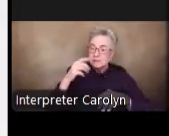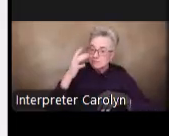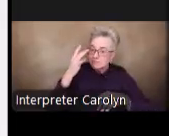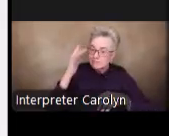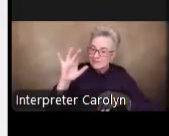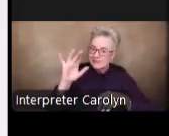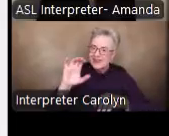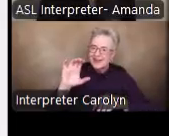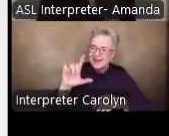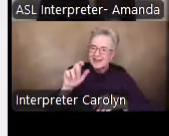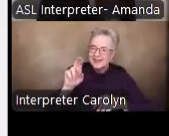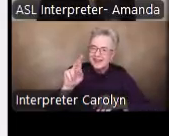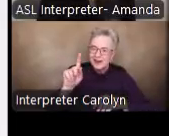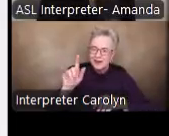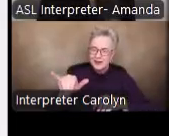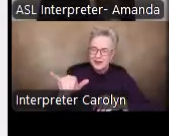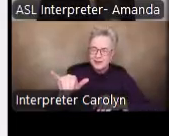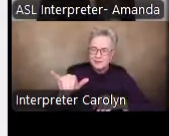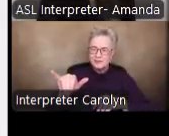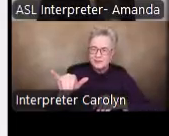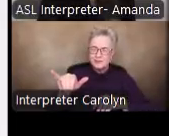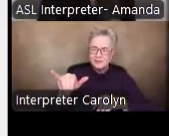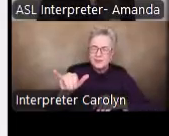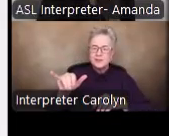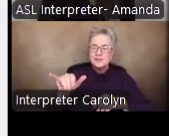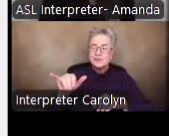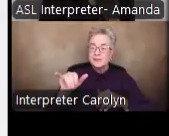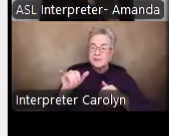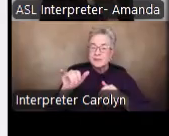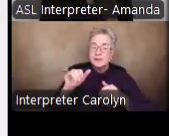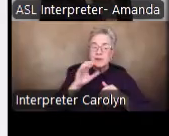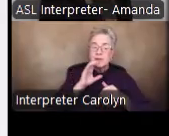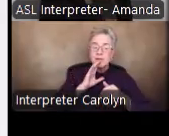So for spoken language, it means intelligibility or being